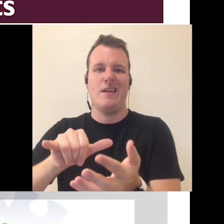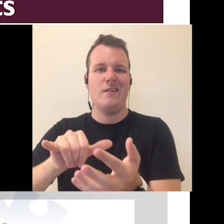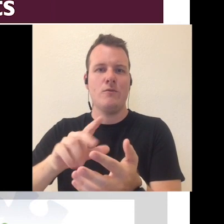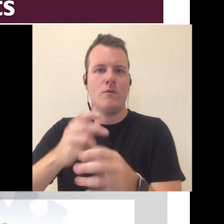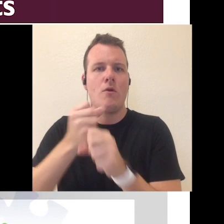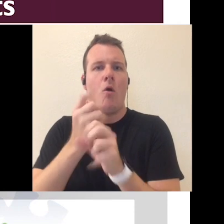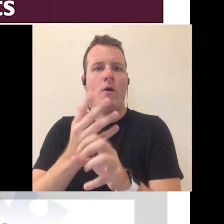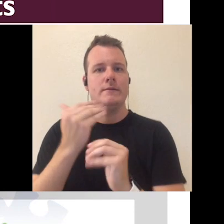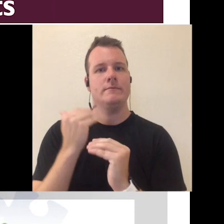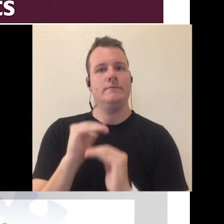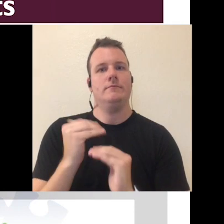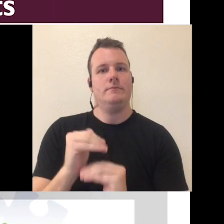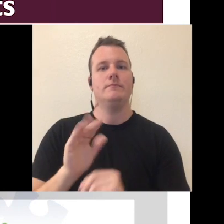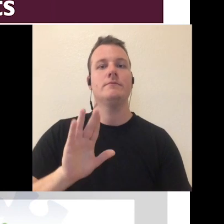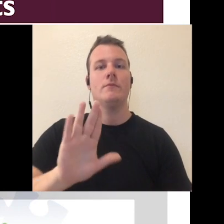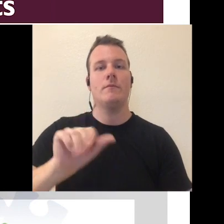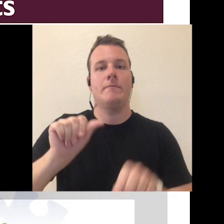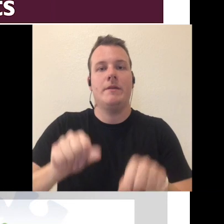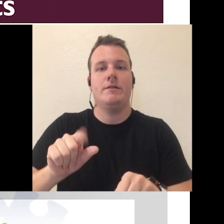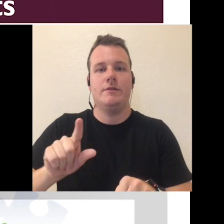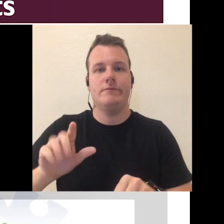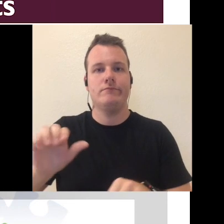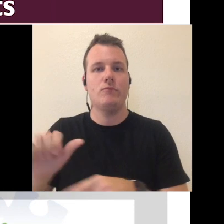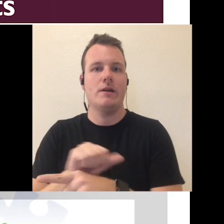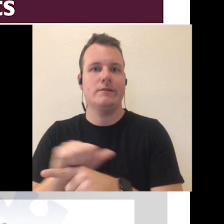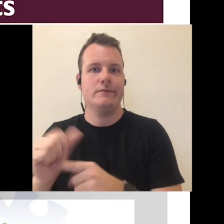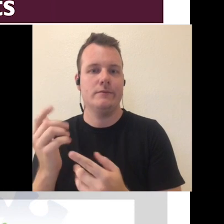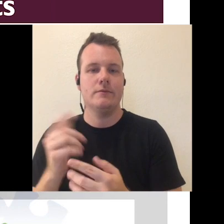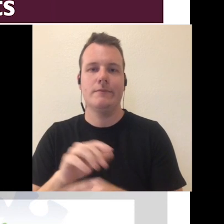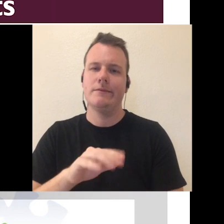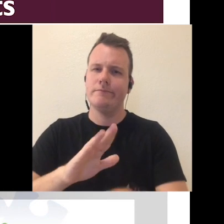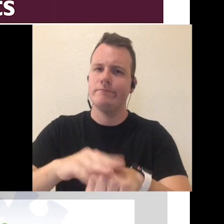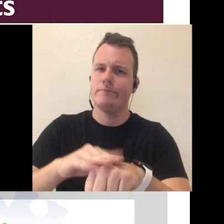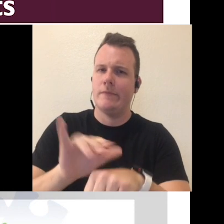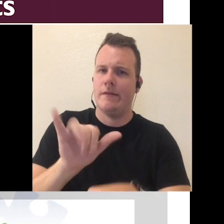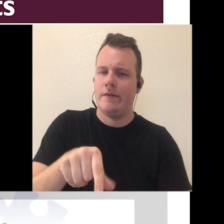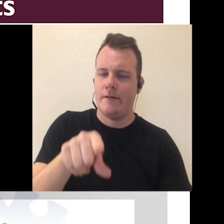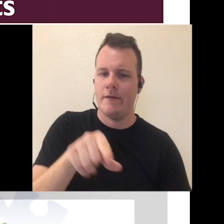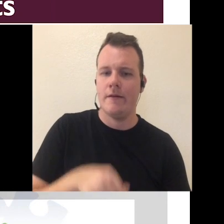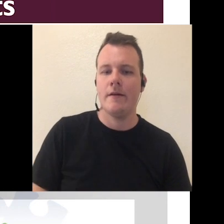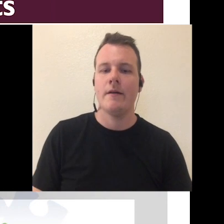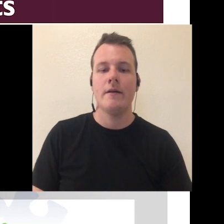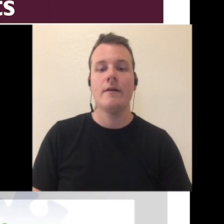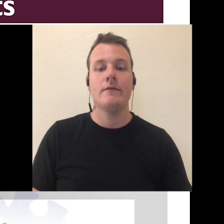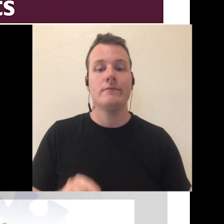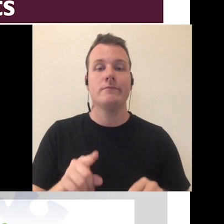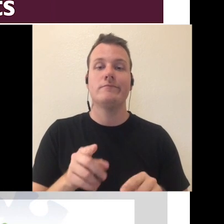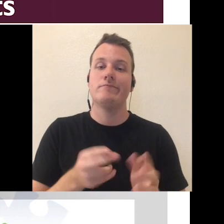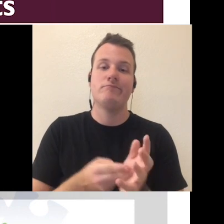substantial limitations on your ability to practice. So watch out for that, and it